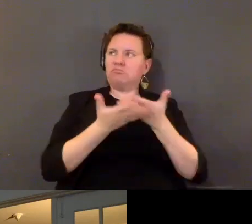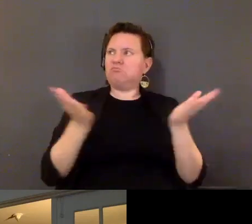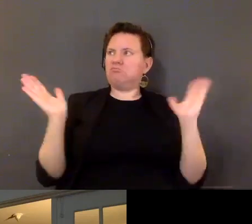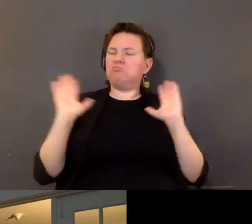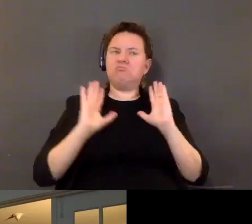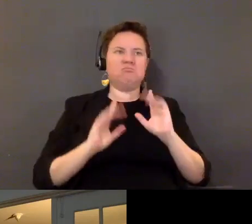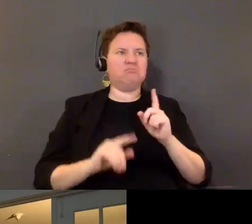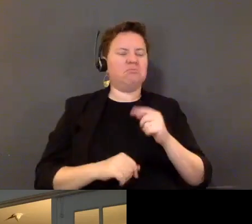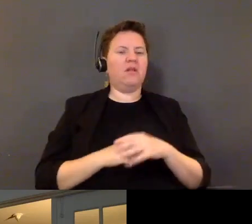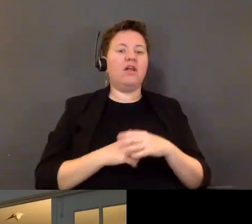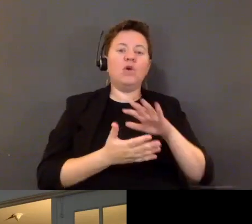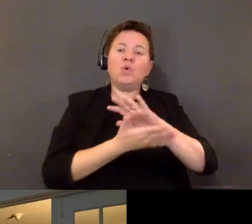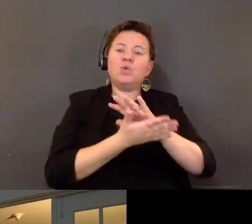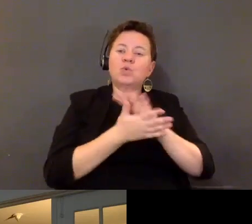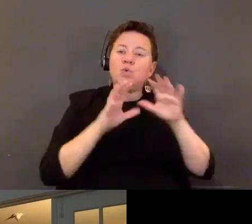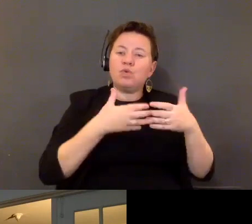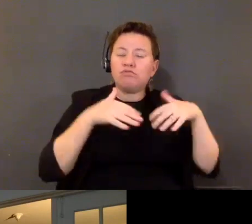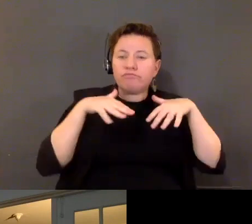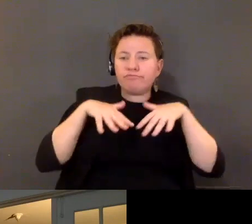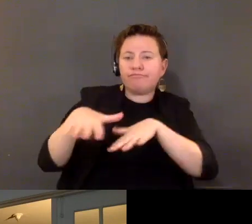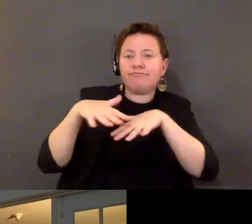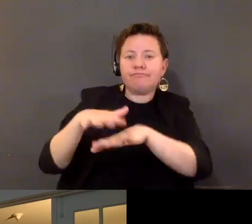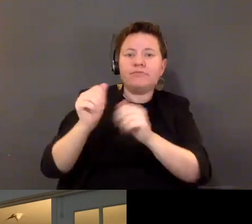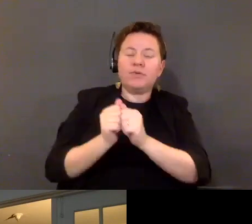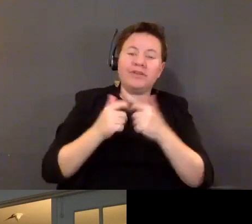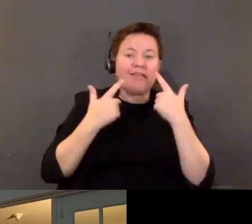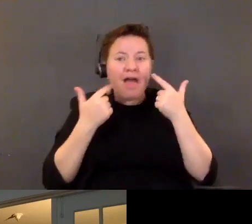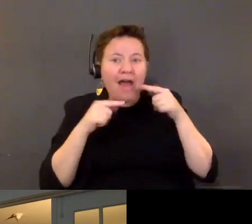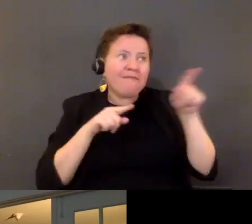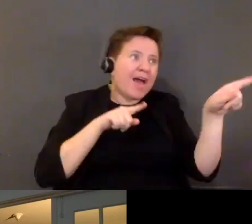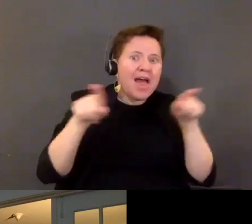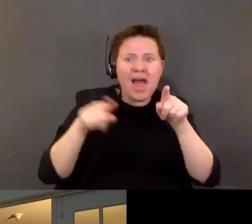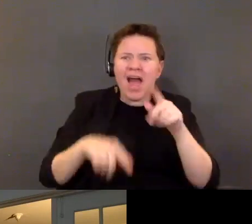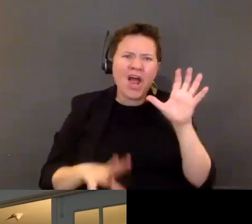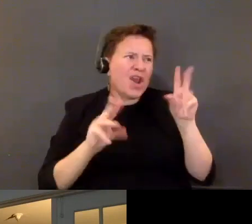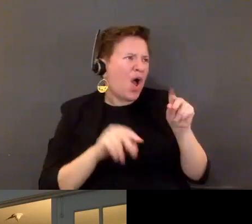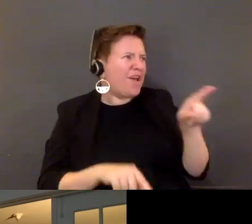a school group poured into the museum with their shrieks and giggles of no way is that real and